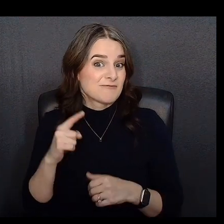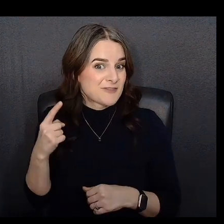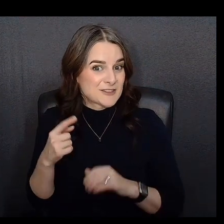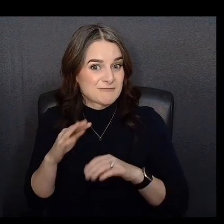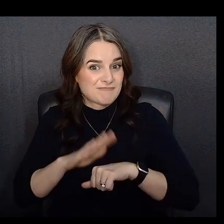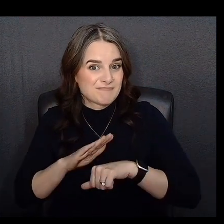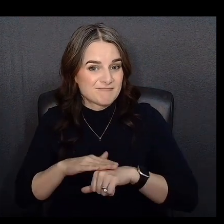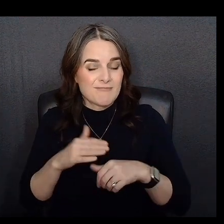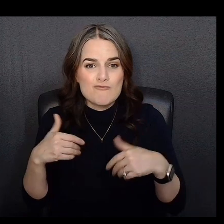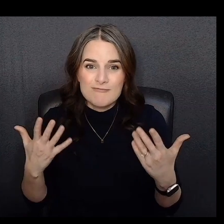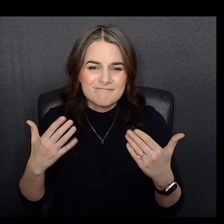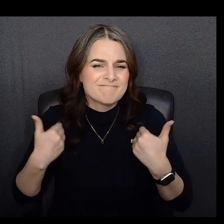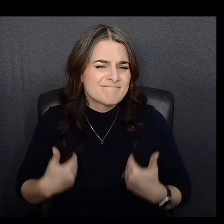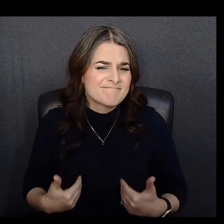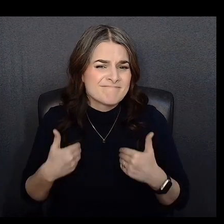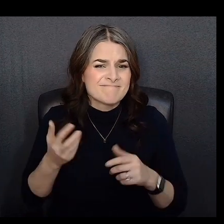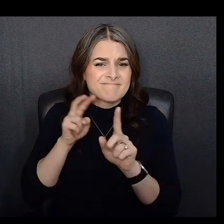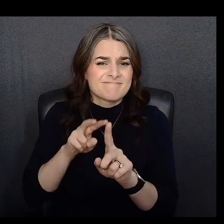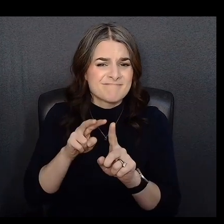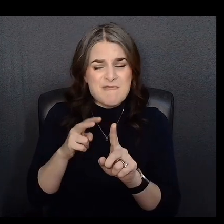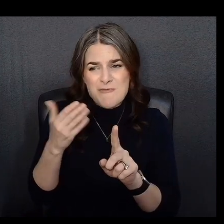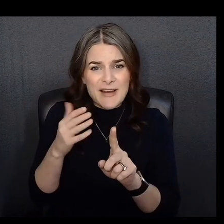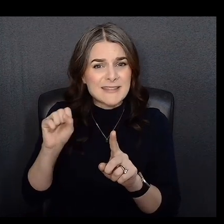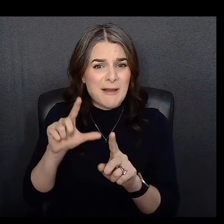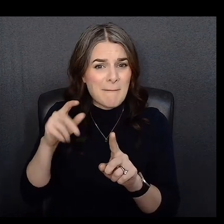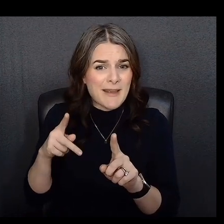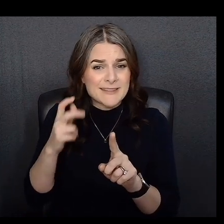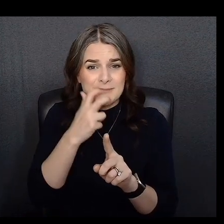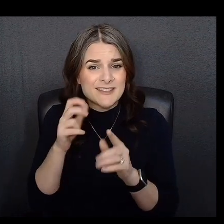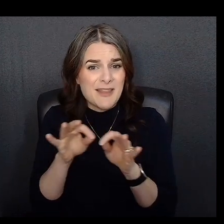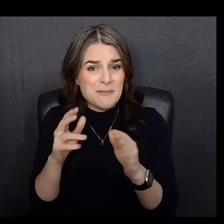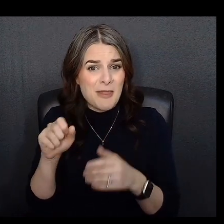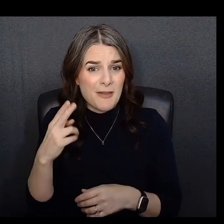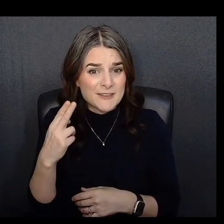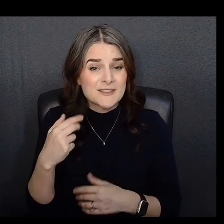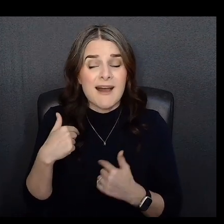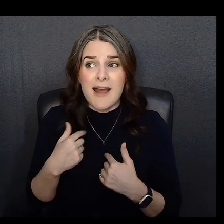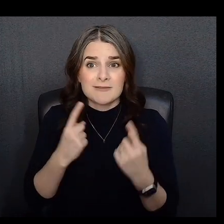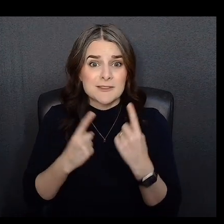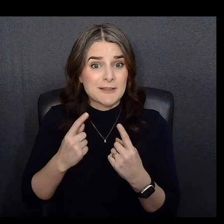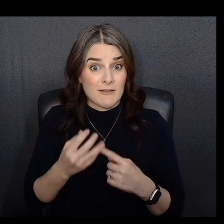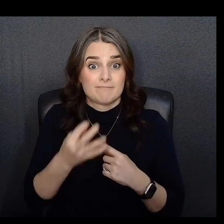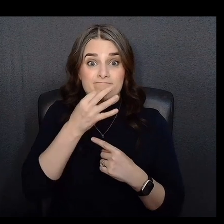am speaking from the perspective of a speech language pathologist, and I do consider myself somebody who specializes in AAC.